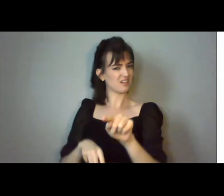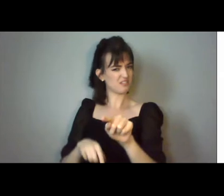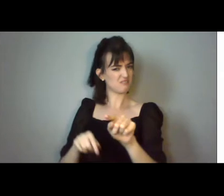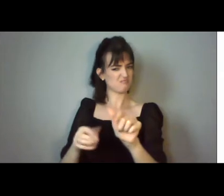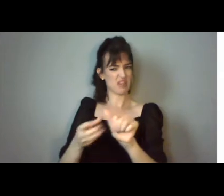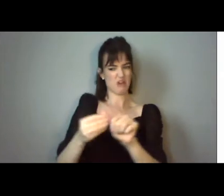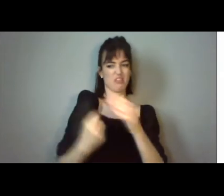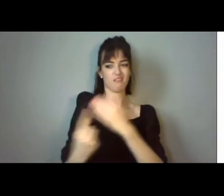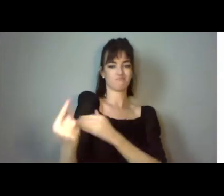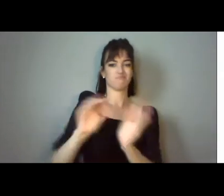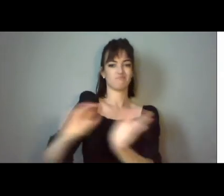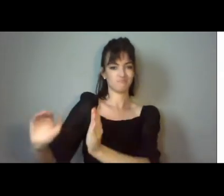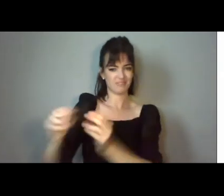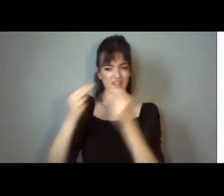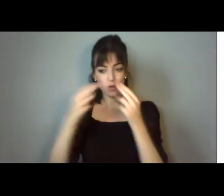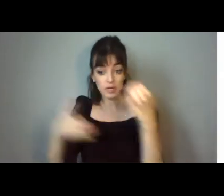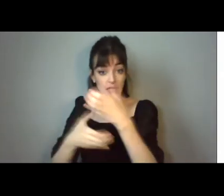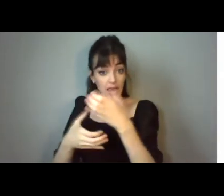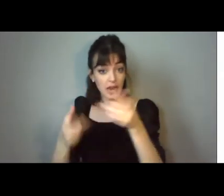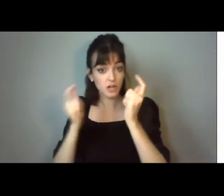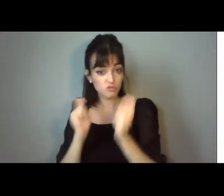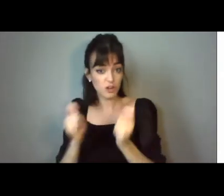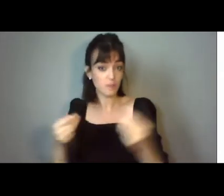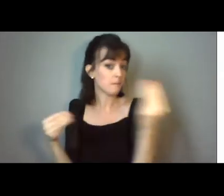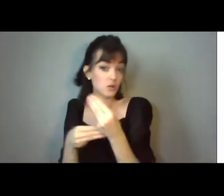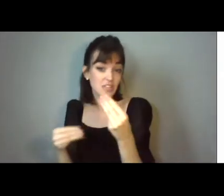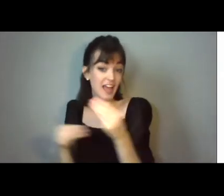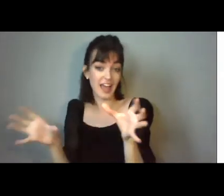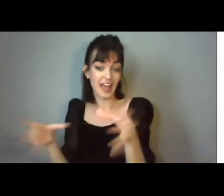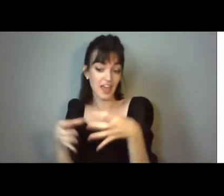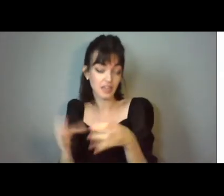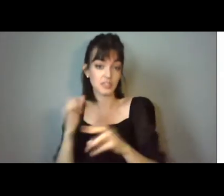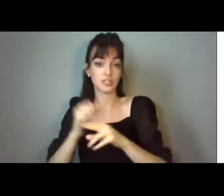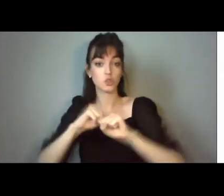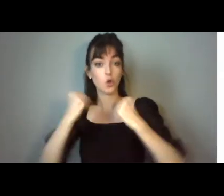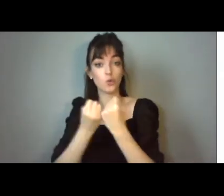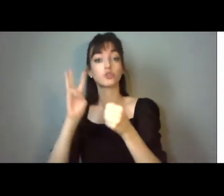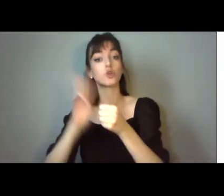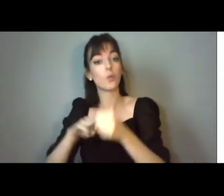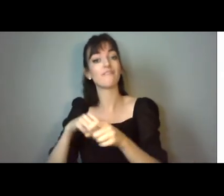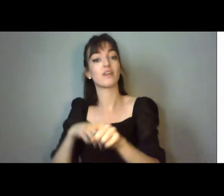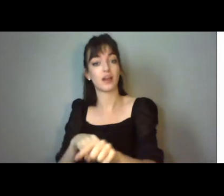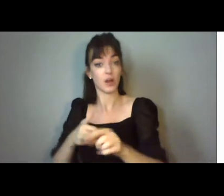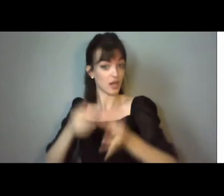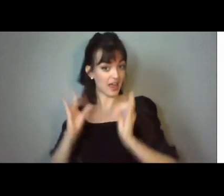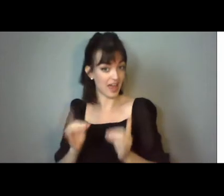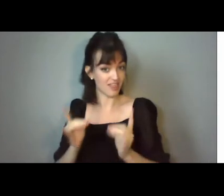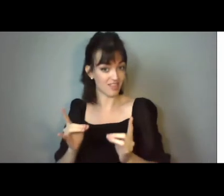requiring care, treatment and protection within social welfare and health regimes as a way of